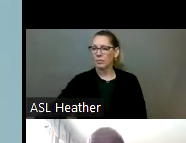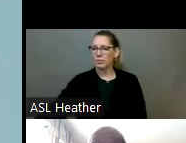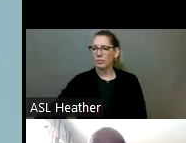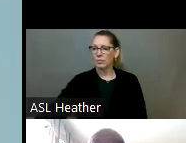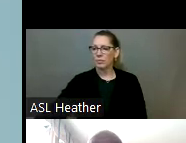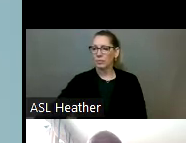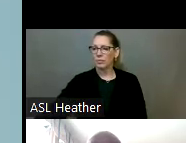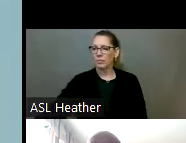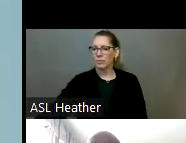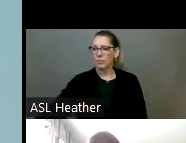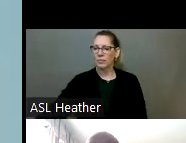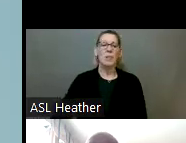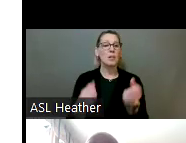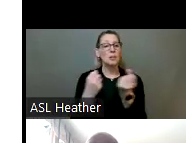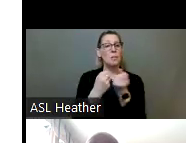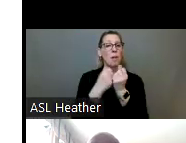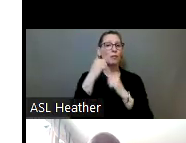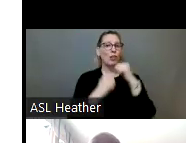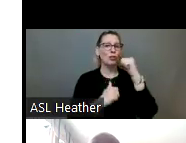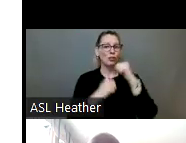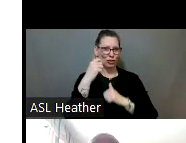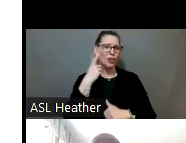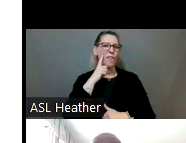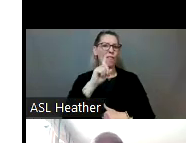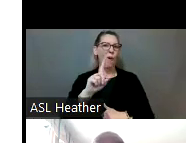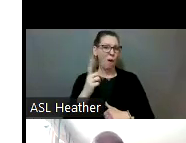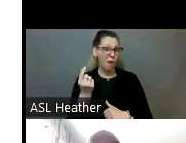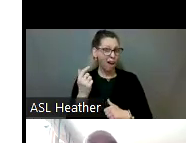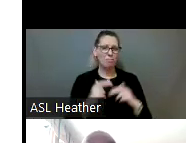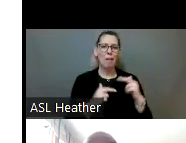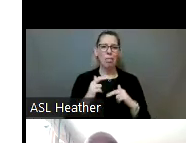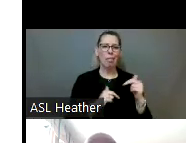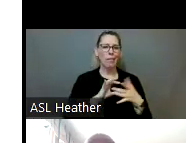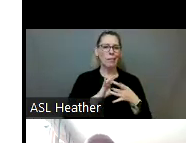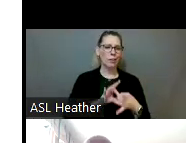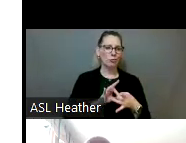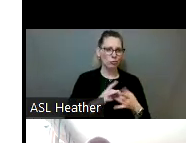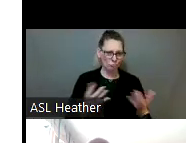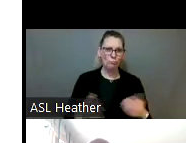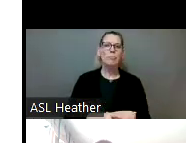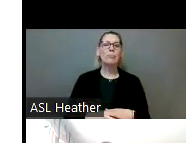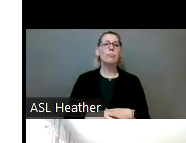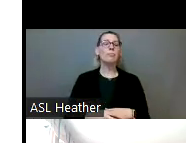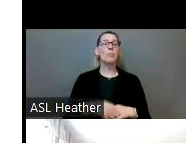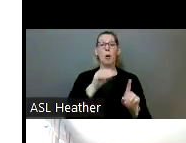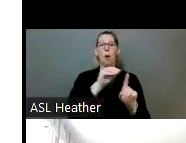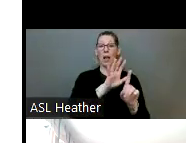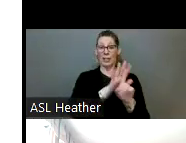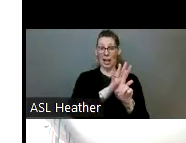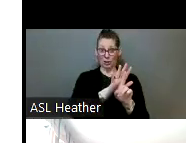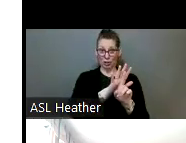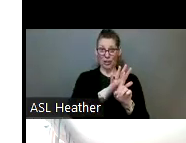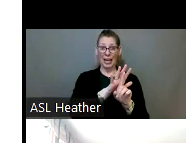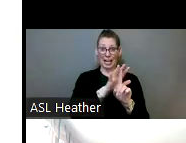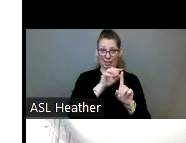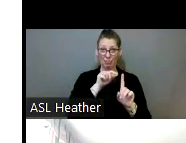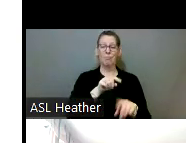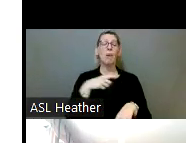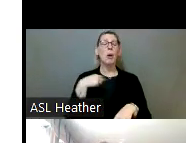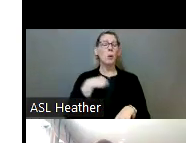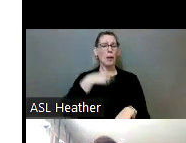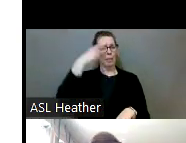building connections, so thinking about orientation and as we think about orientation